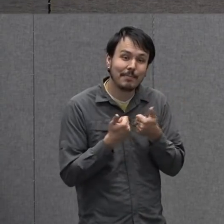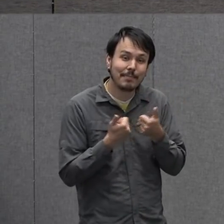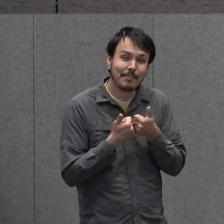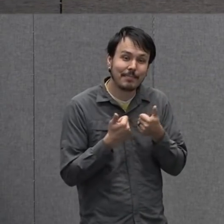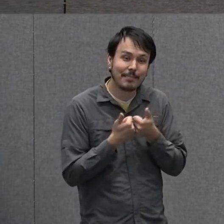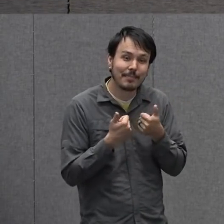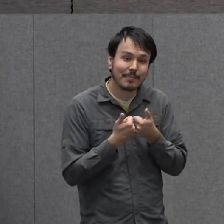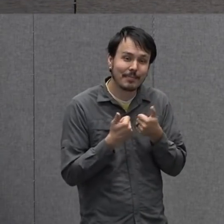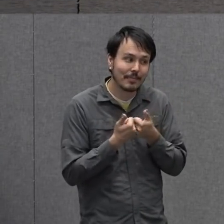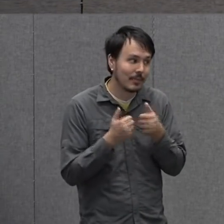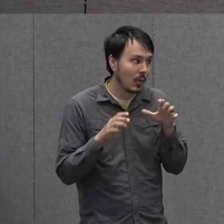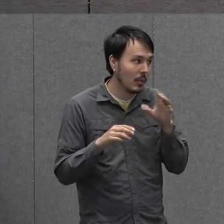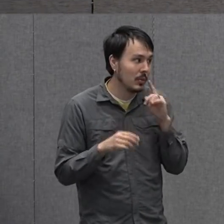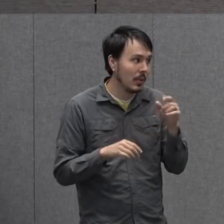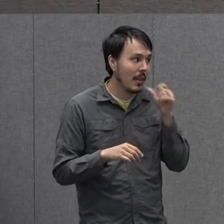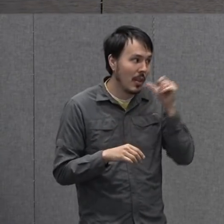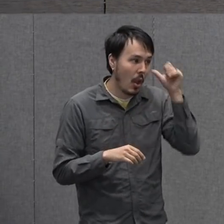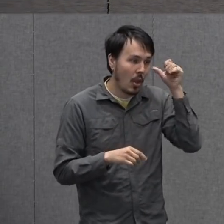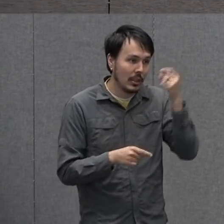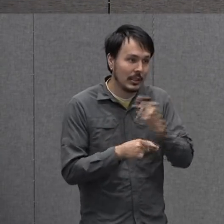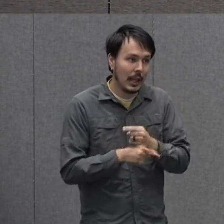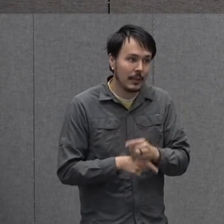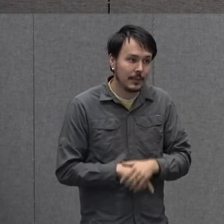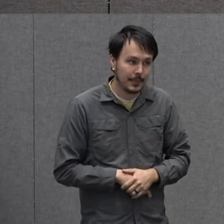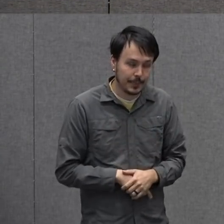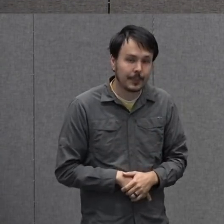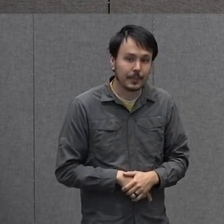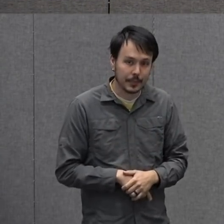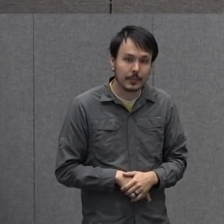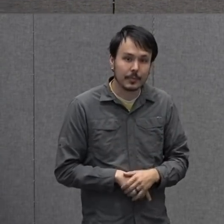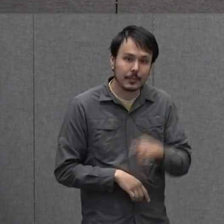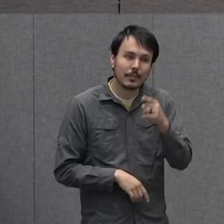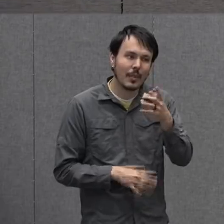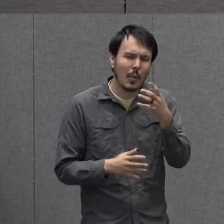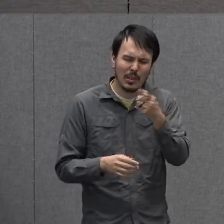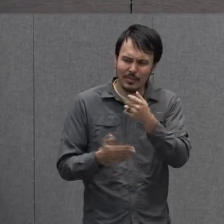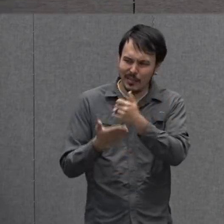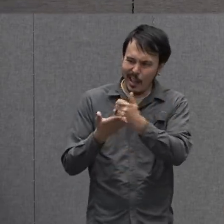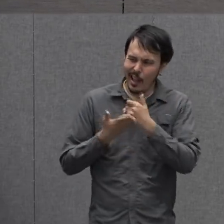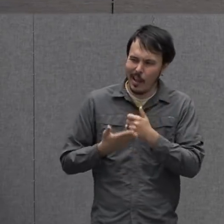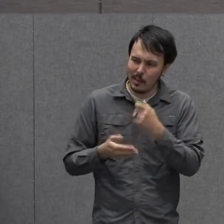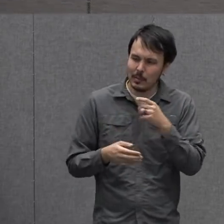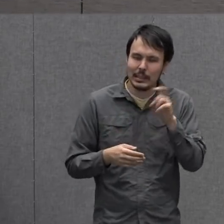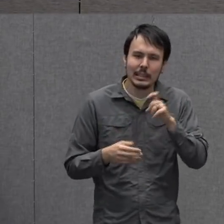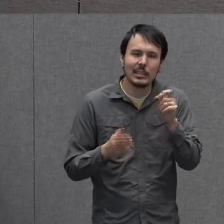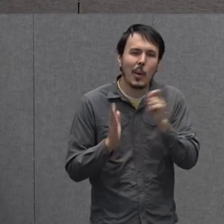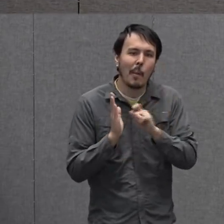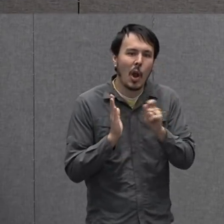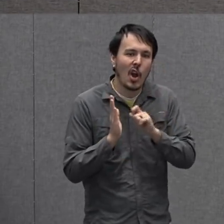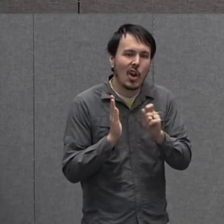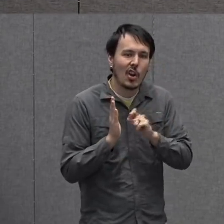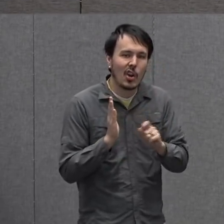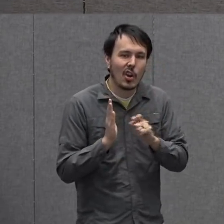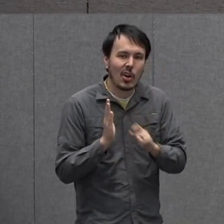the other day and I'm gonna ask Miss Obenchain to join me and you're gonna need, probably a marker for this, so you might wanna grab yourself a marker,